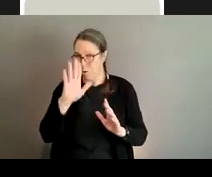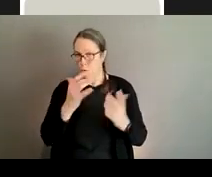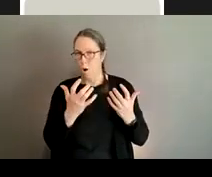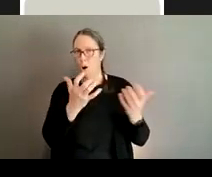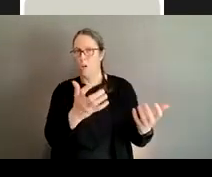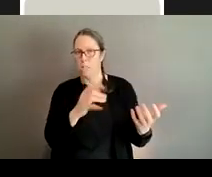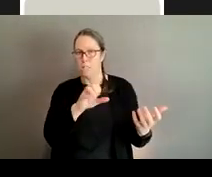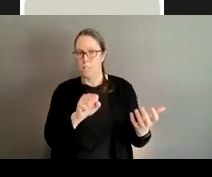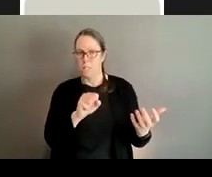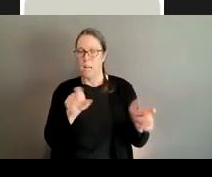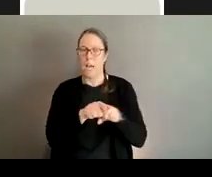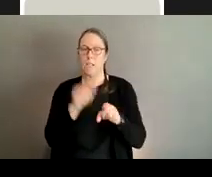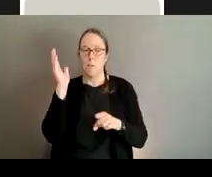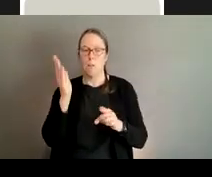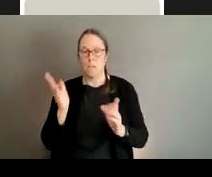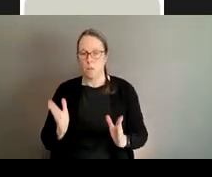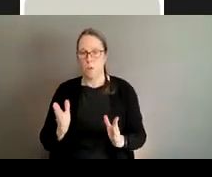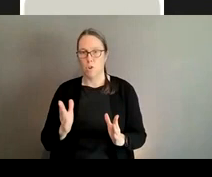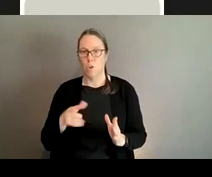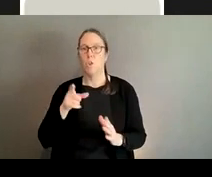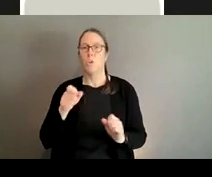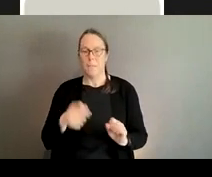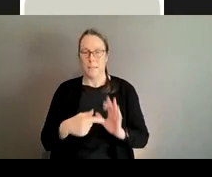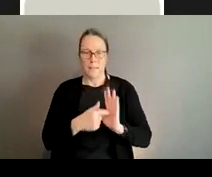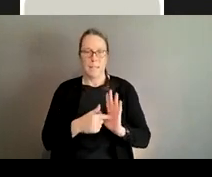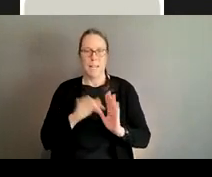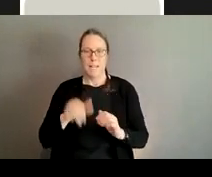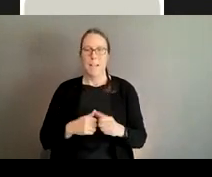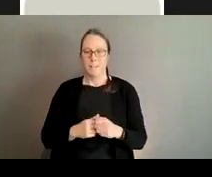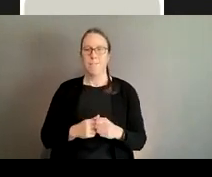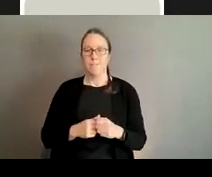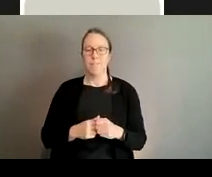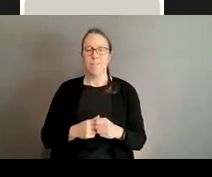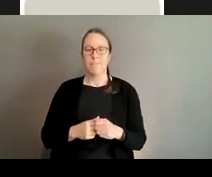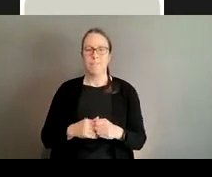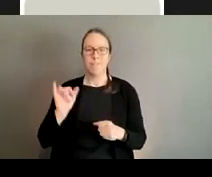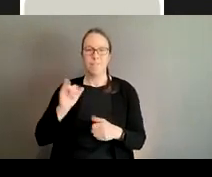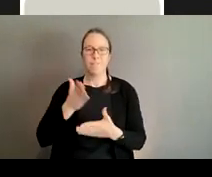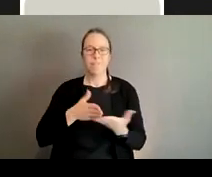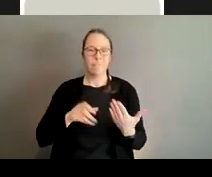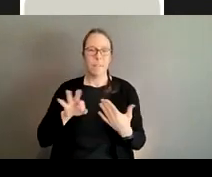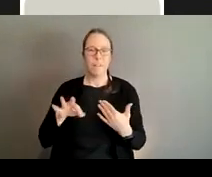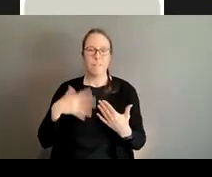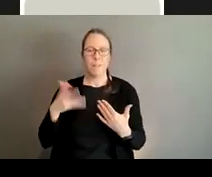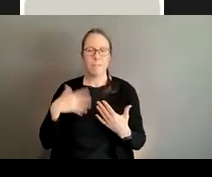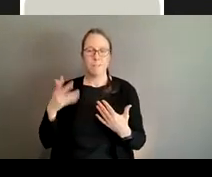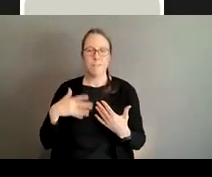as a presenter. Yes, you can indicate that. That is on -- is part of the proposal form.